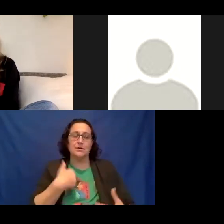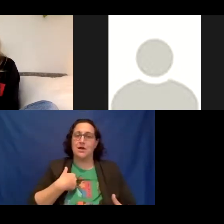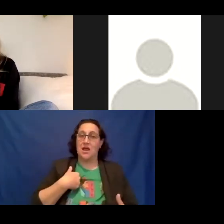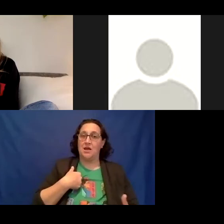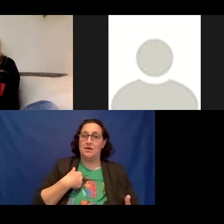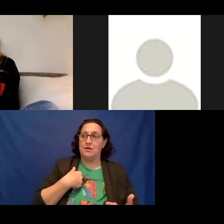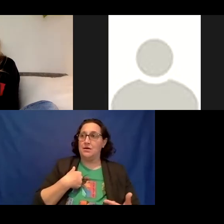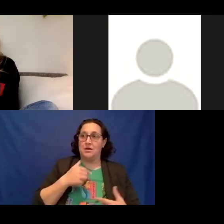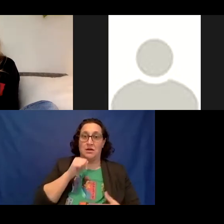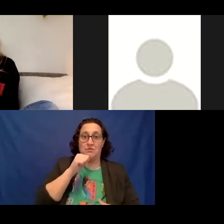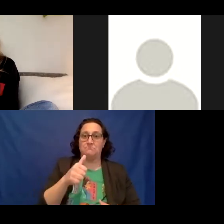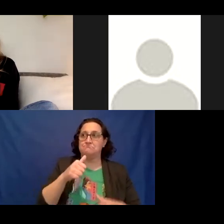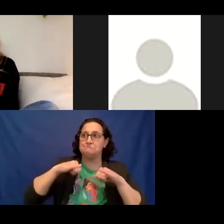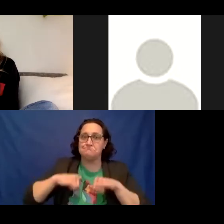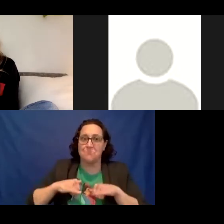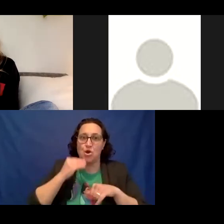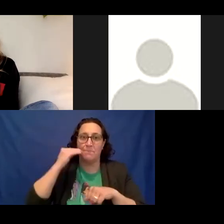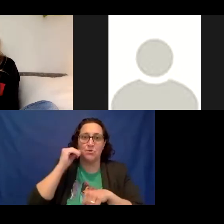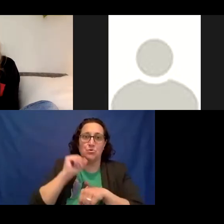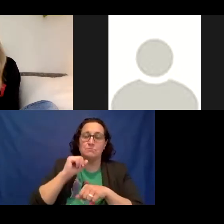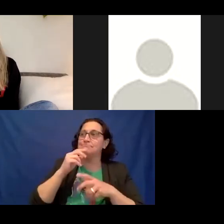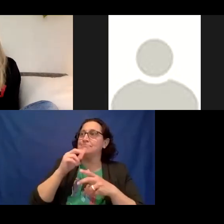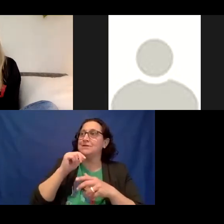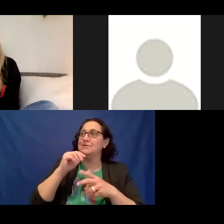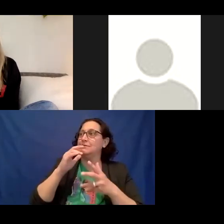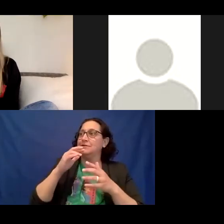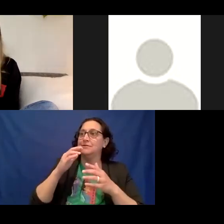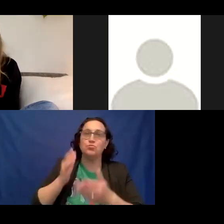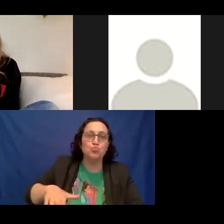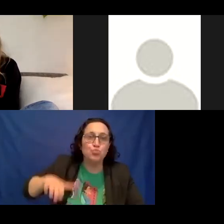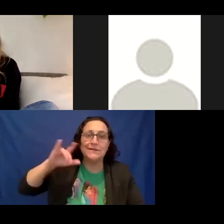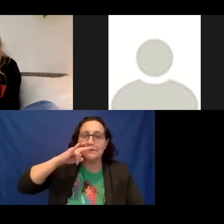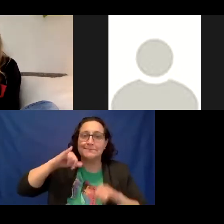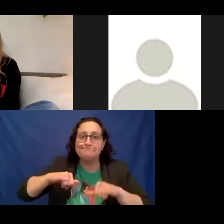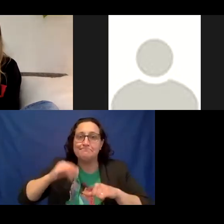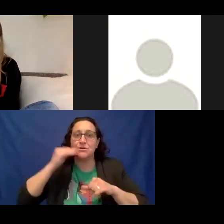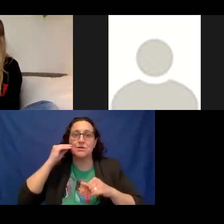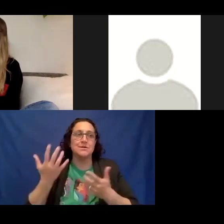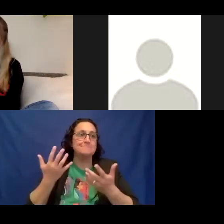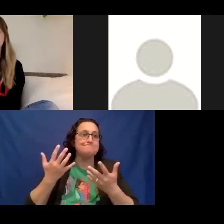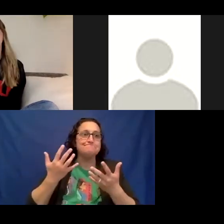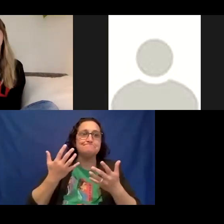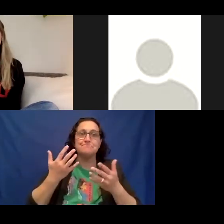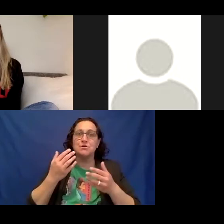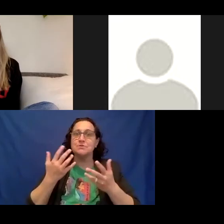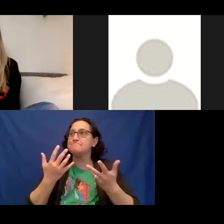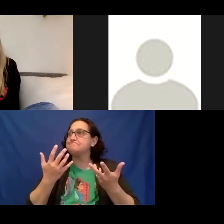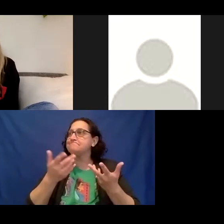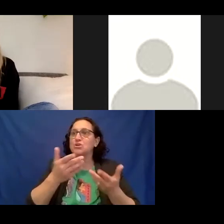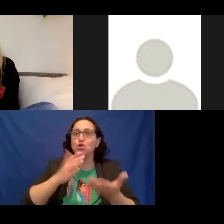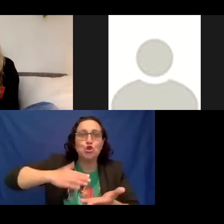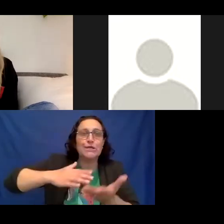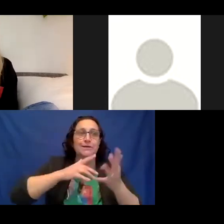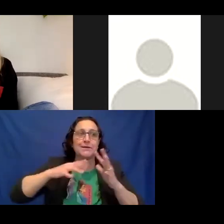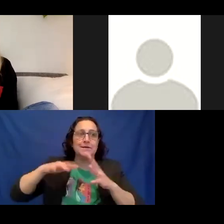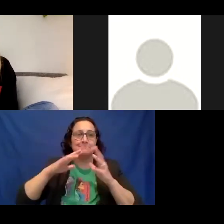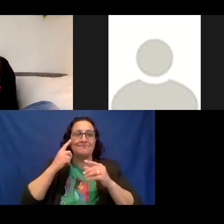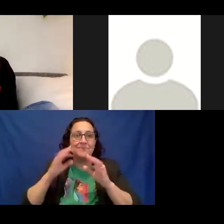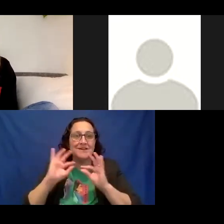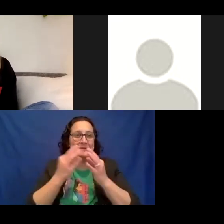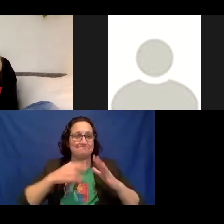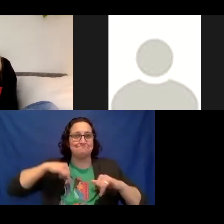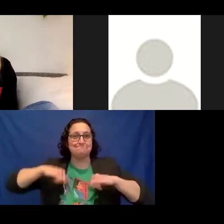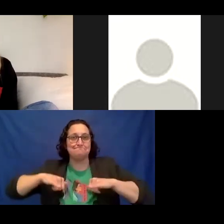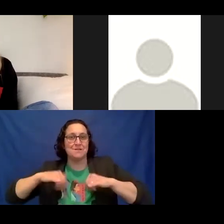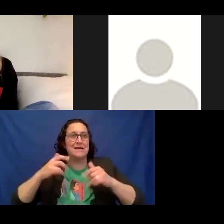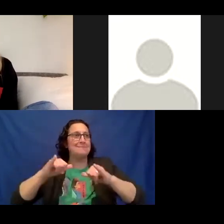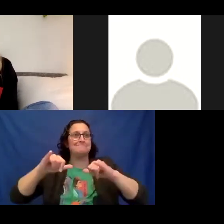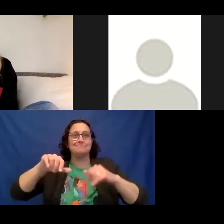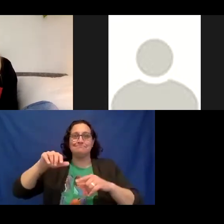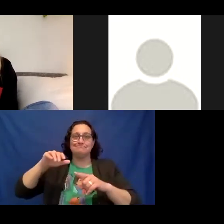It's more of a continuum, right, so there are these gender role ideas where the girls stay at